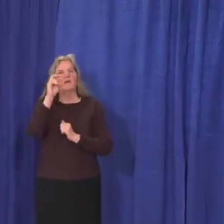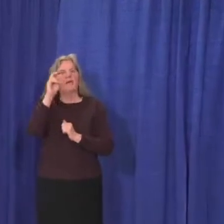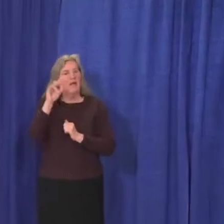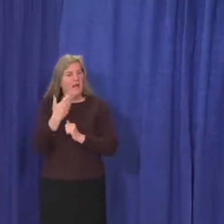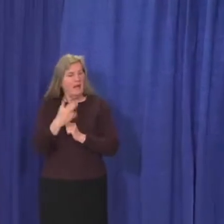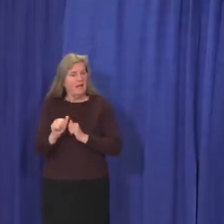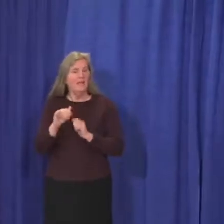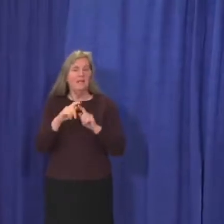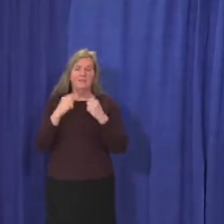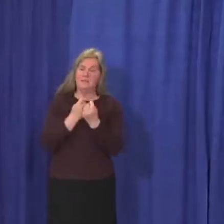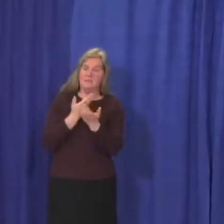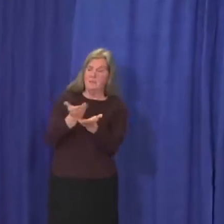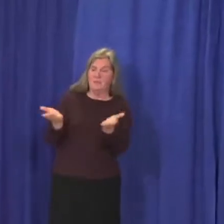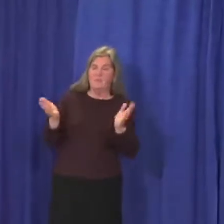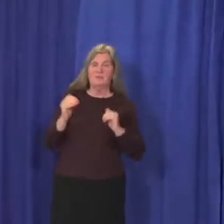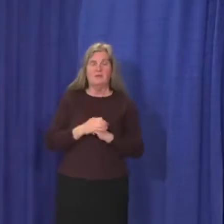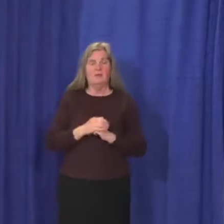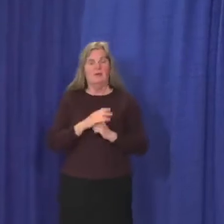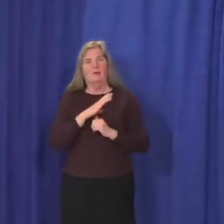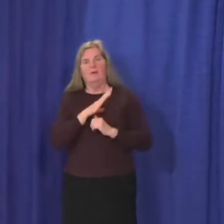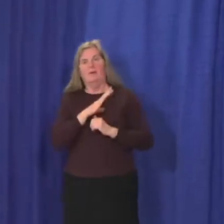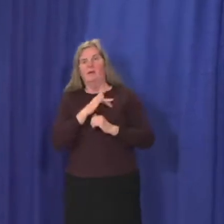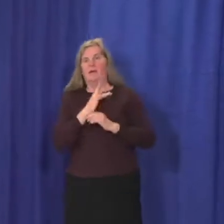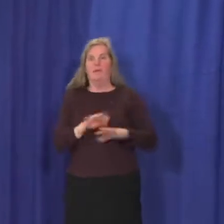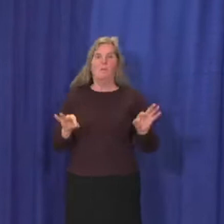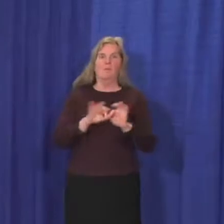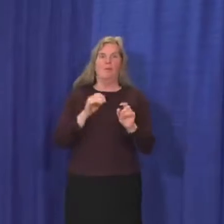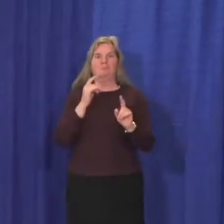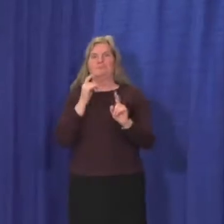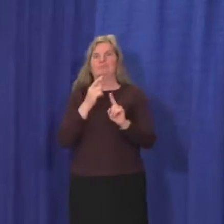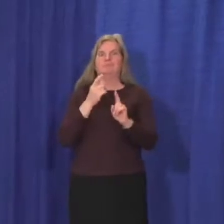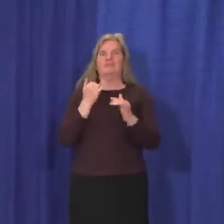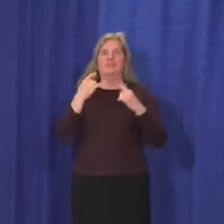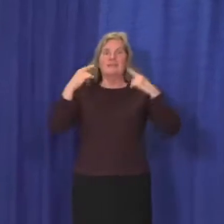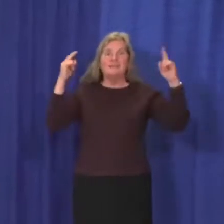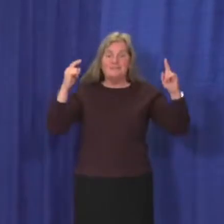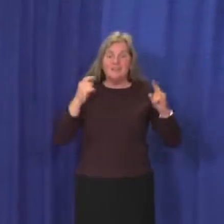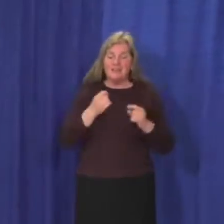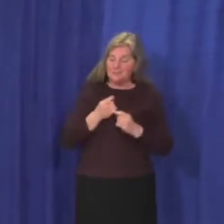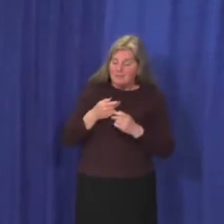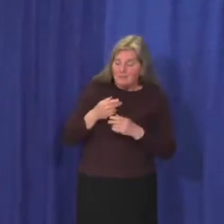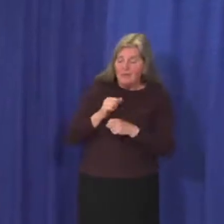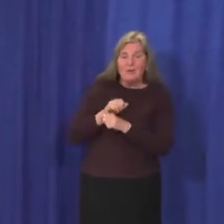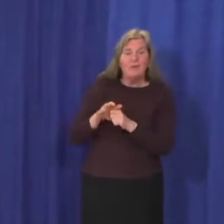I'm happy to be here with Doctor Hanley and the team. We have reached an extremely